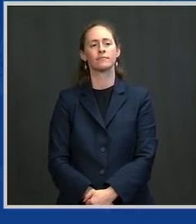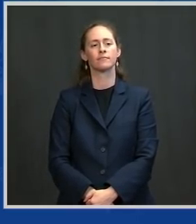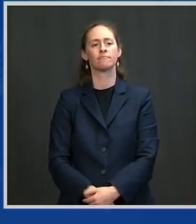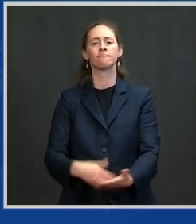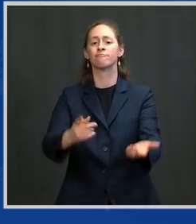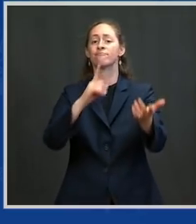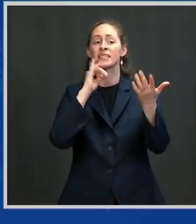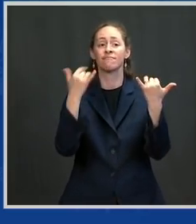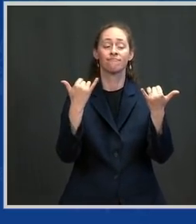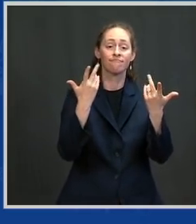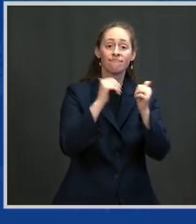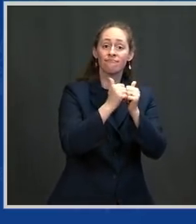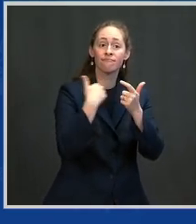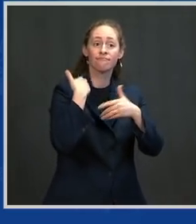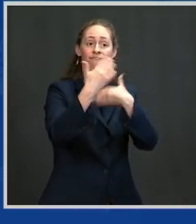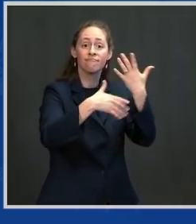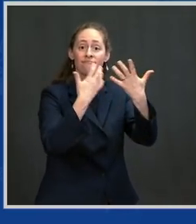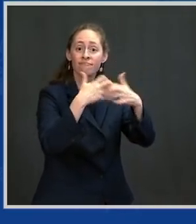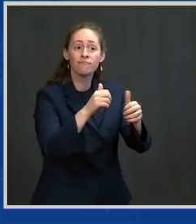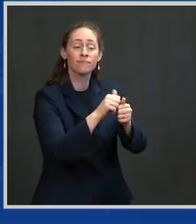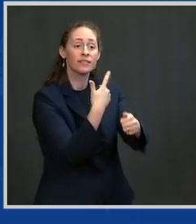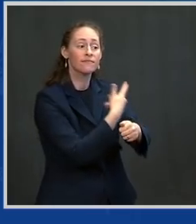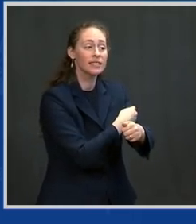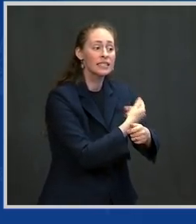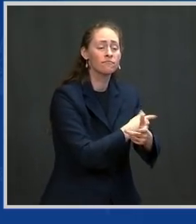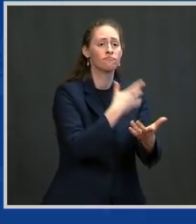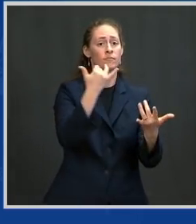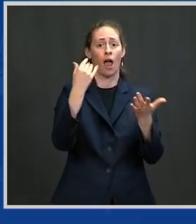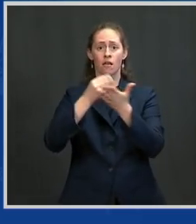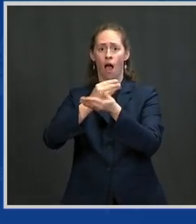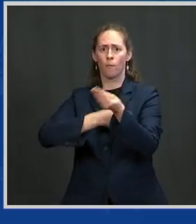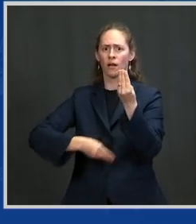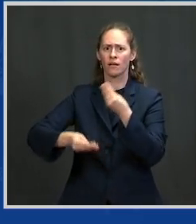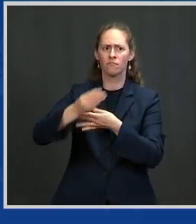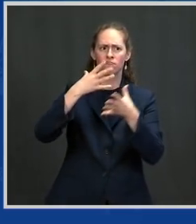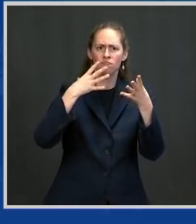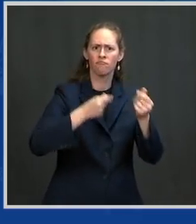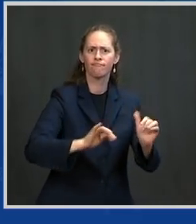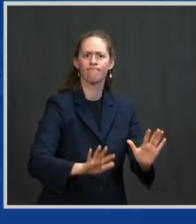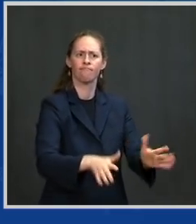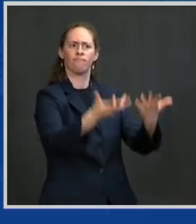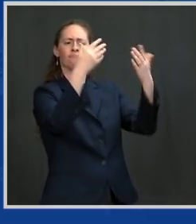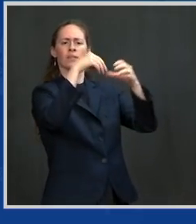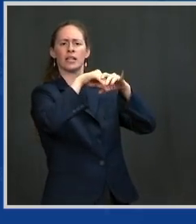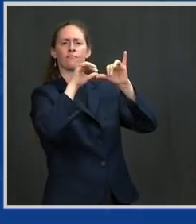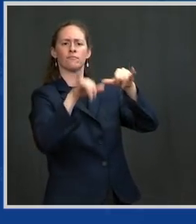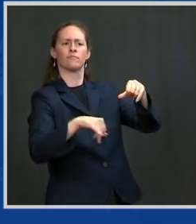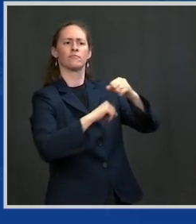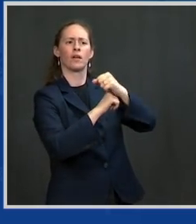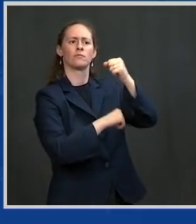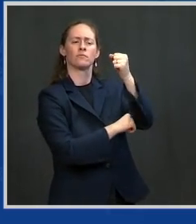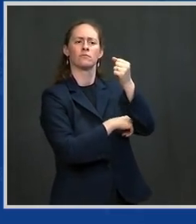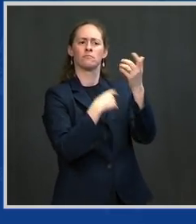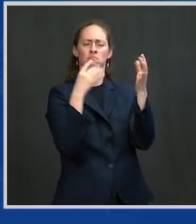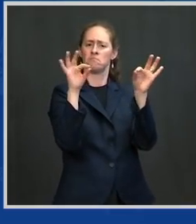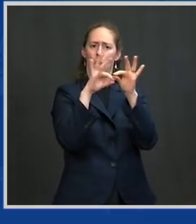It's important that we demonstrate we can make progress and continue to make progress. And I think we're going to be able to do that.